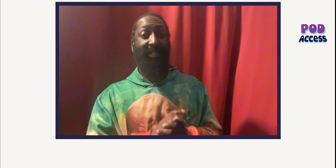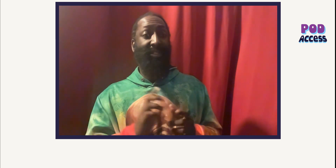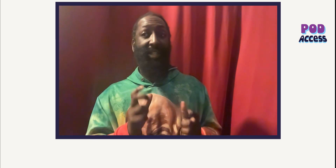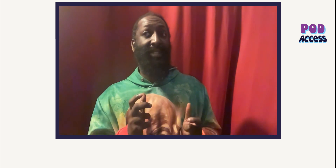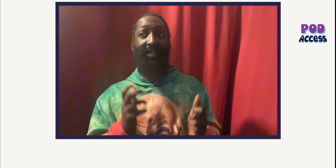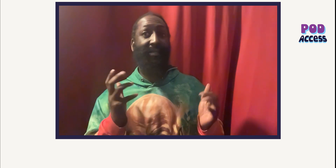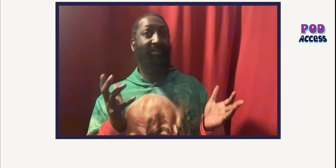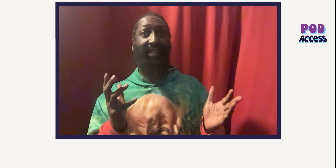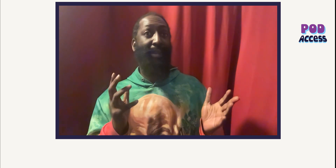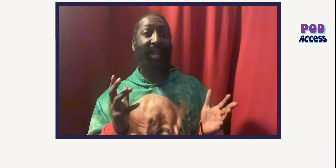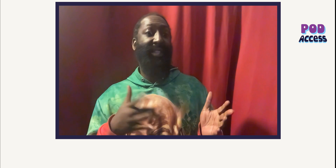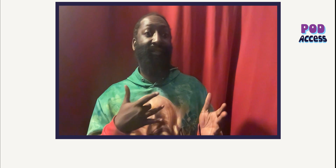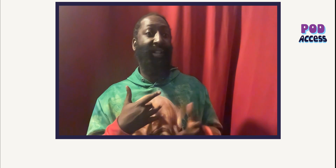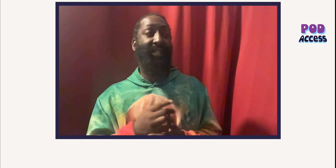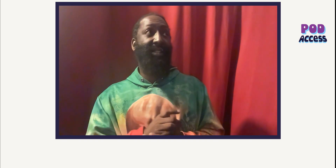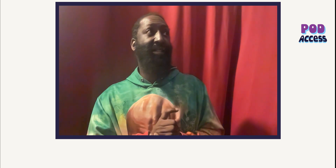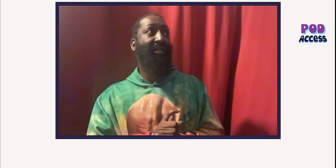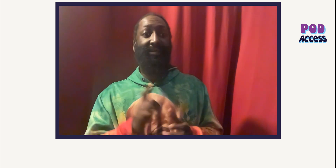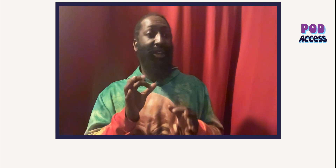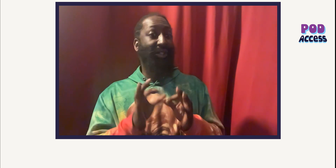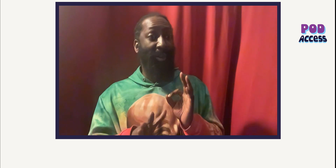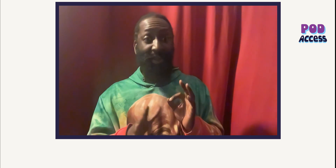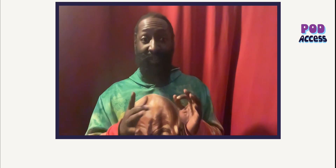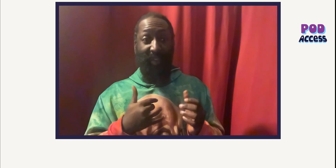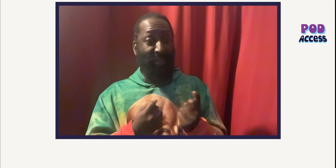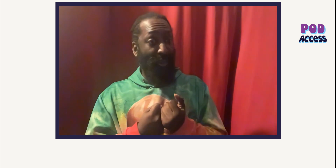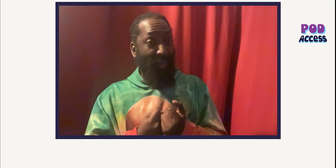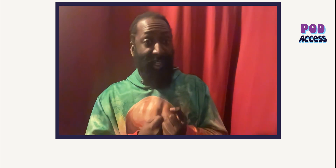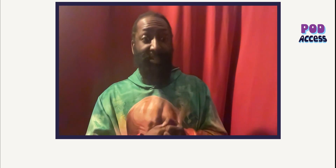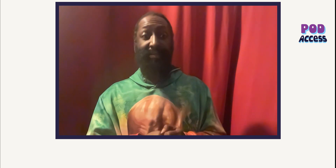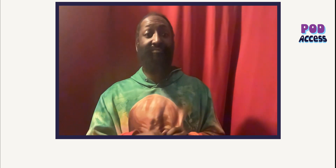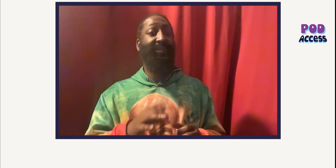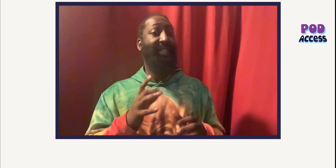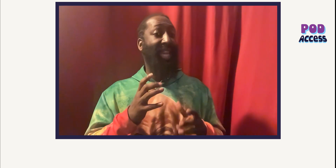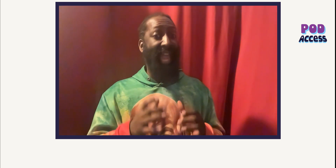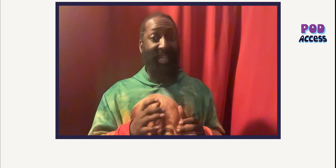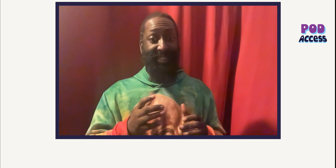It's an amazing feeling. The interpreter feels supported, the cast,